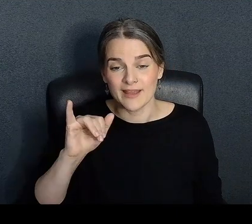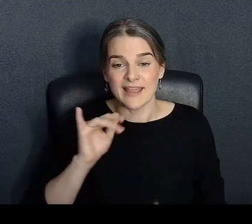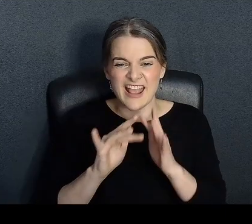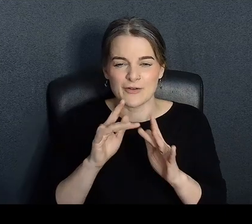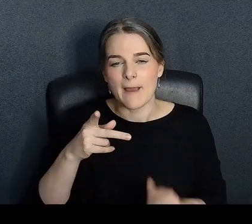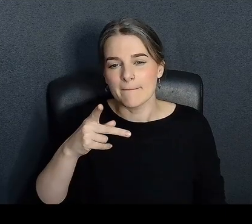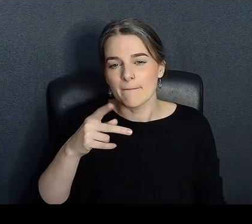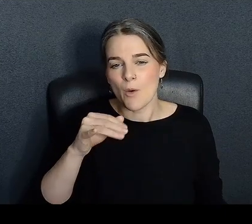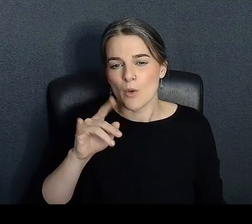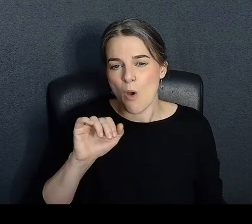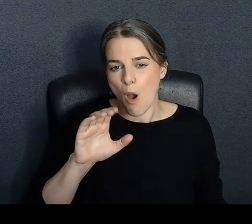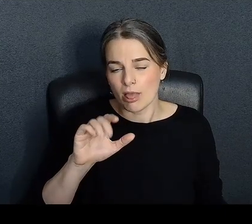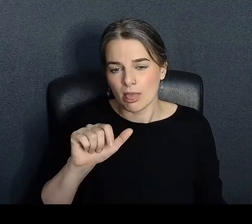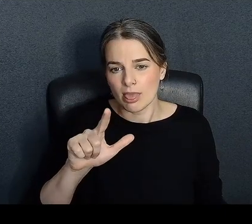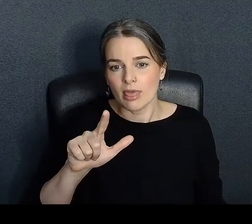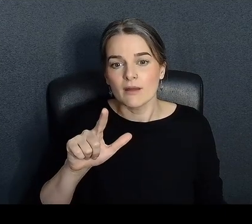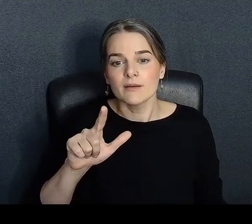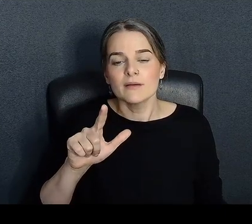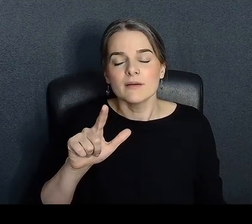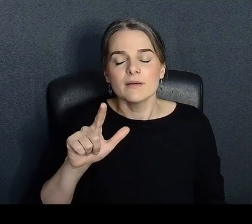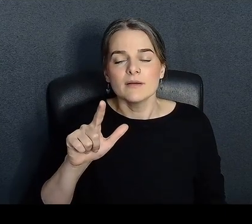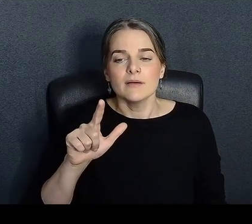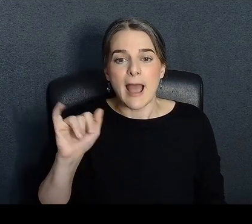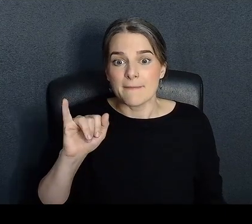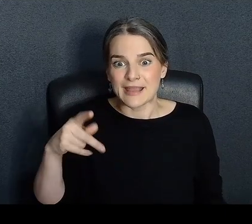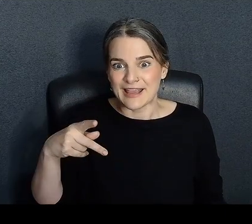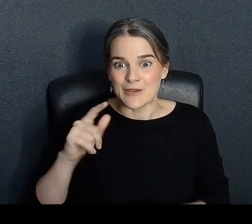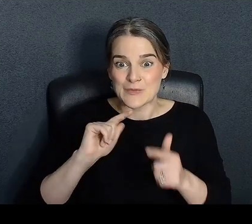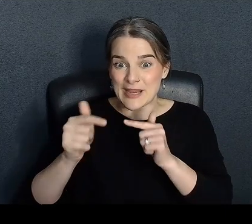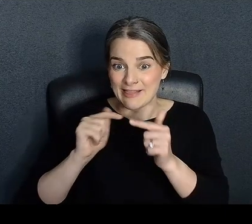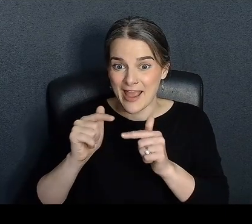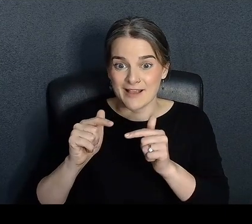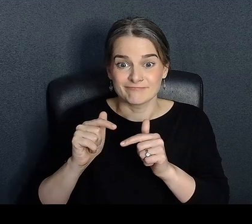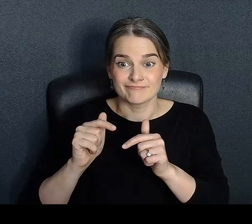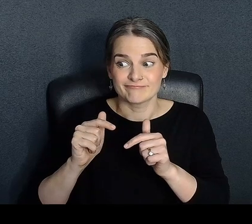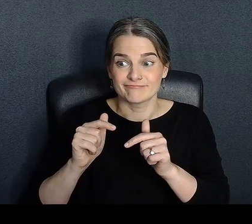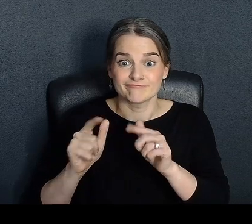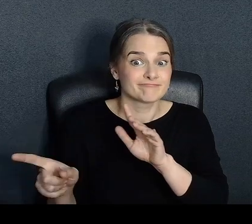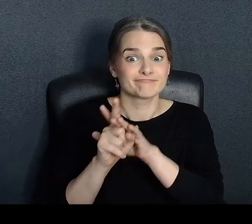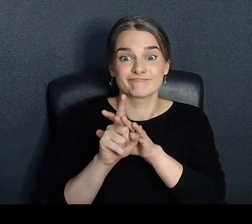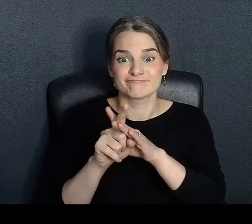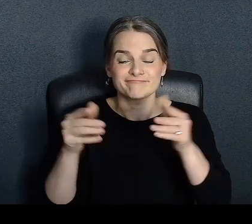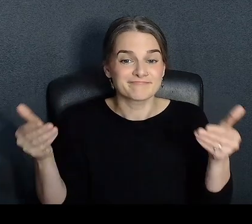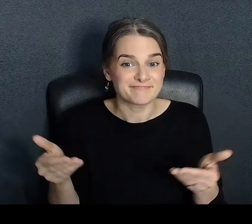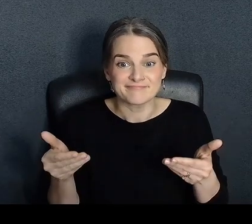these were introduced. So this is a specialized piece of equipment